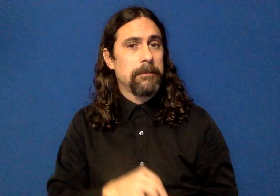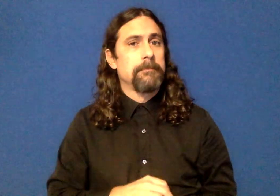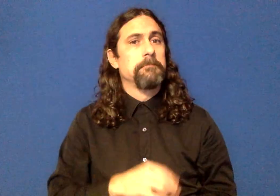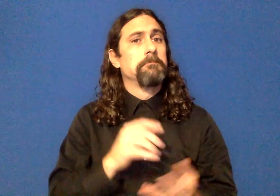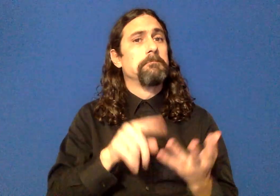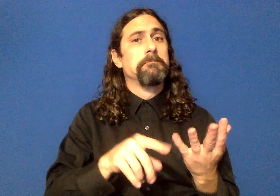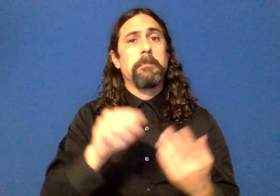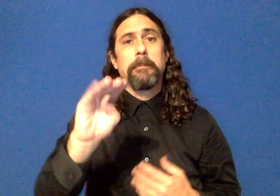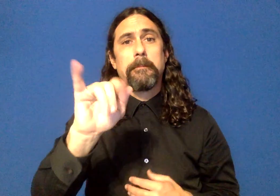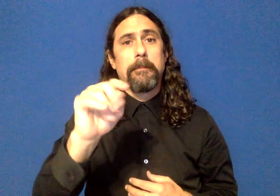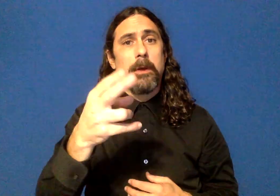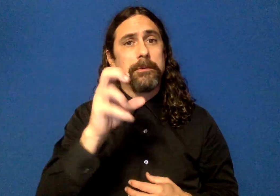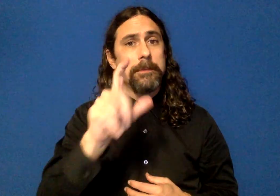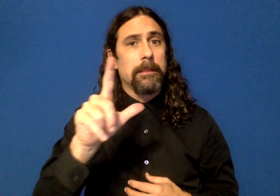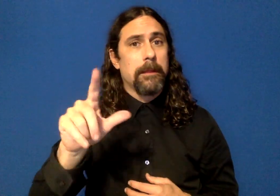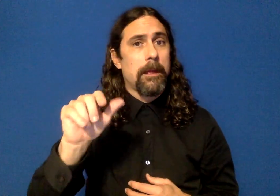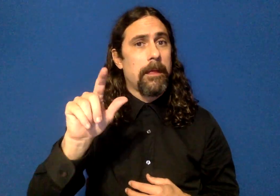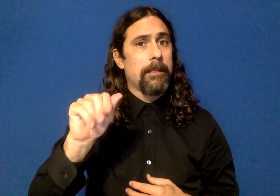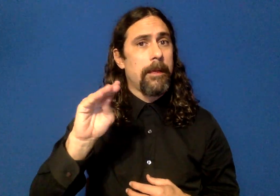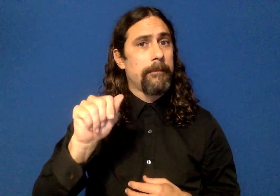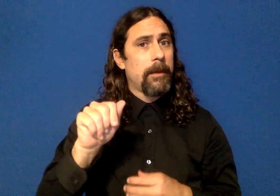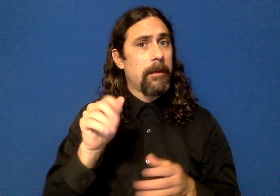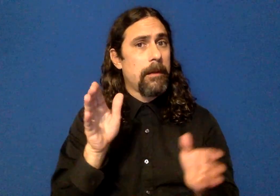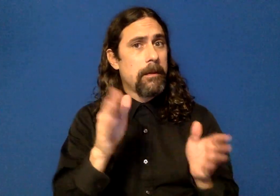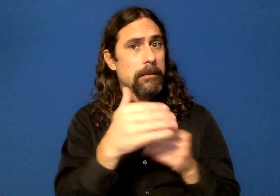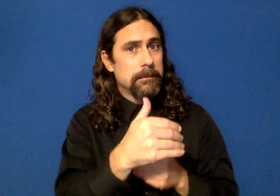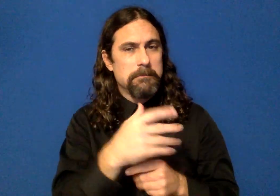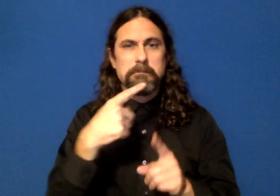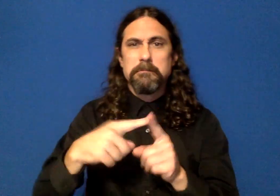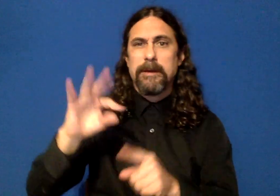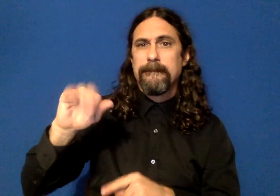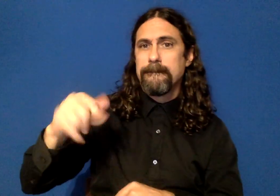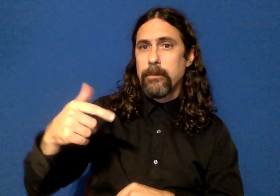Section 2. Overview of the affordable housing lottery